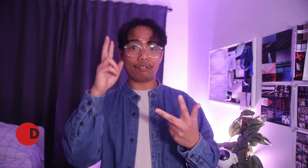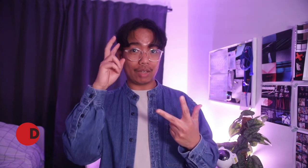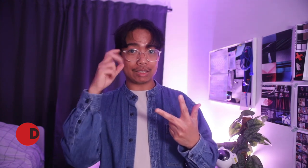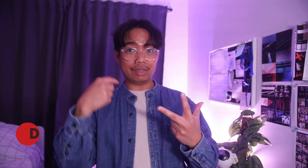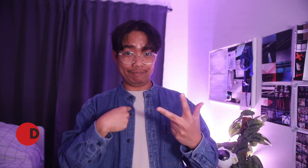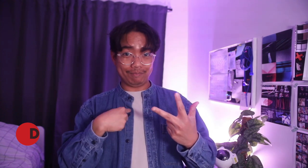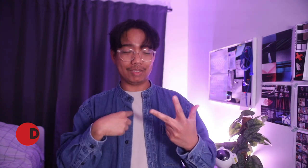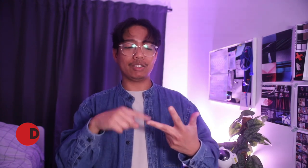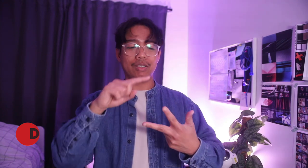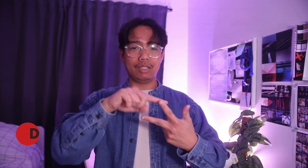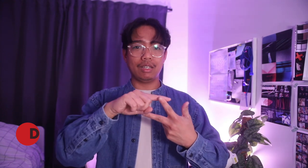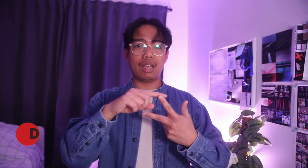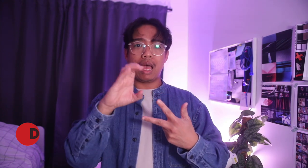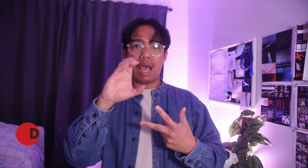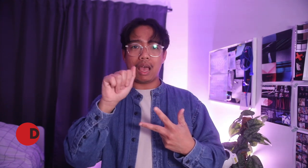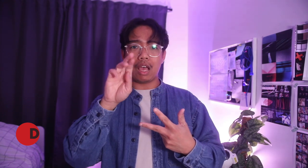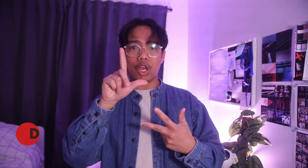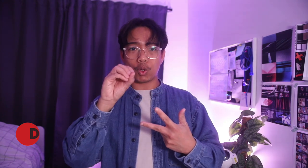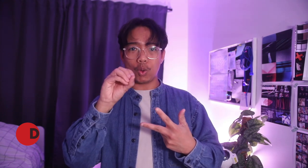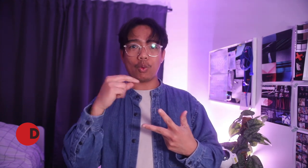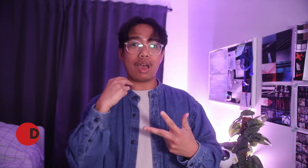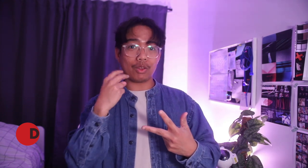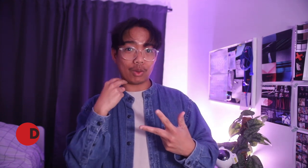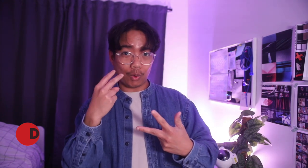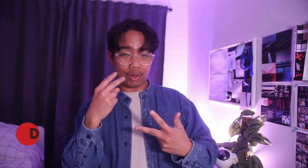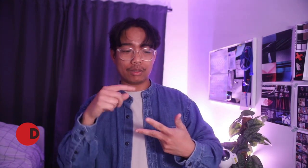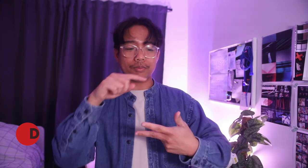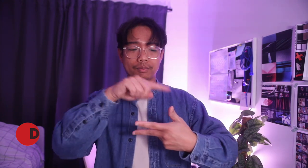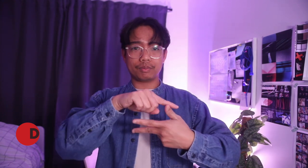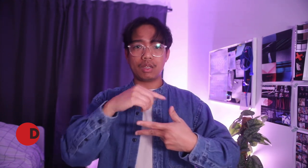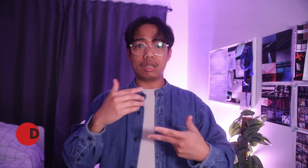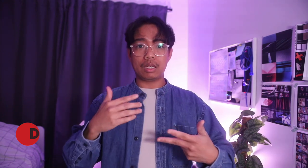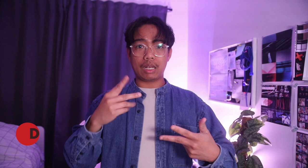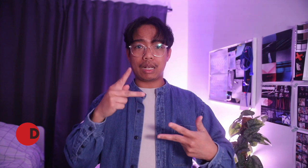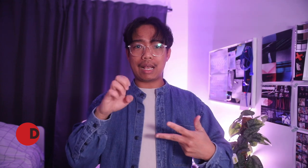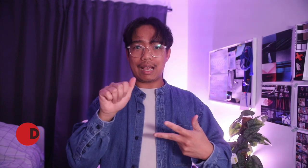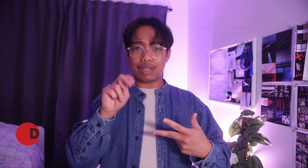me - Vicente (namesign), Carlos (namesign), and Keanu (namesign).